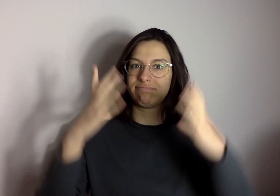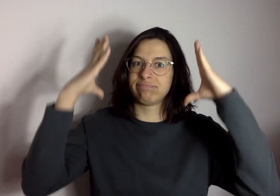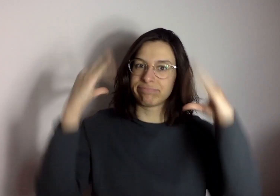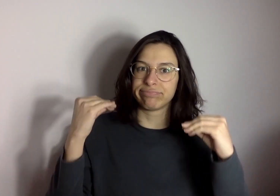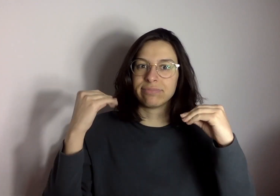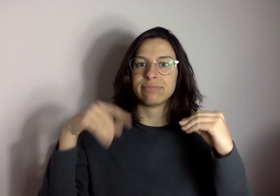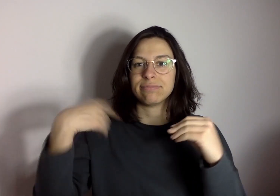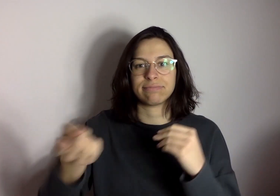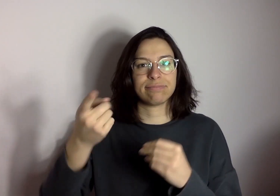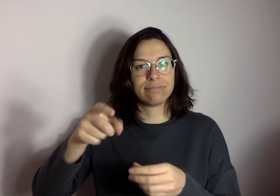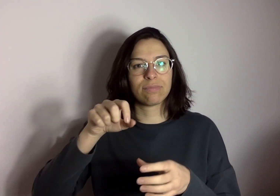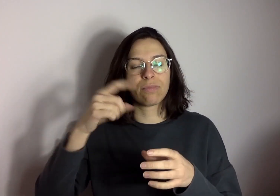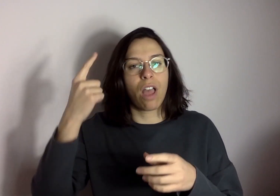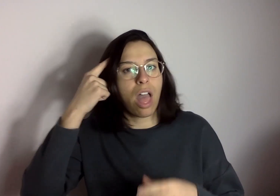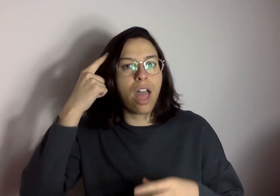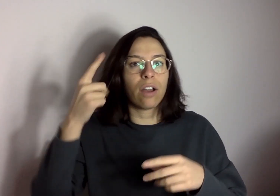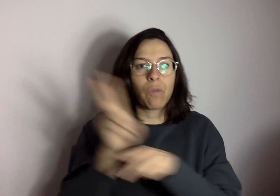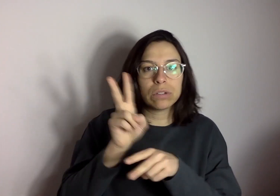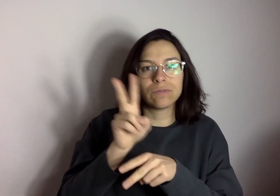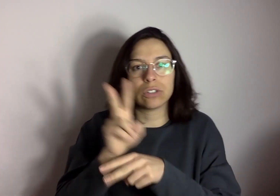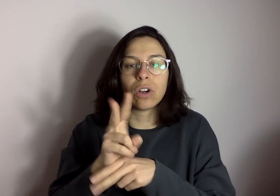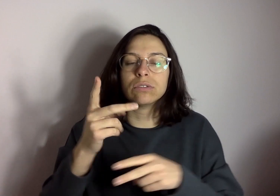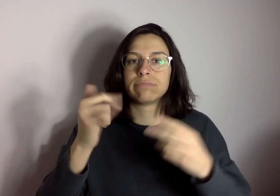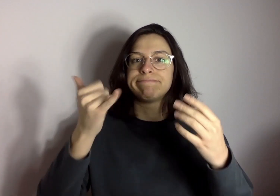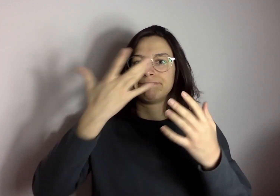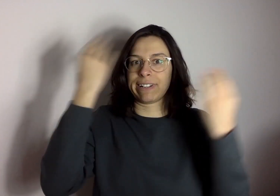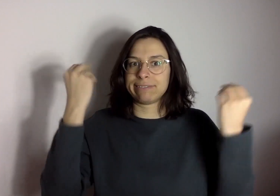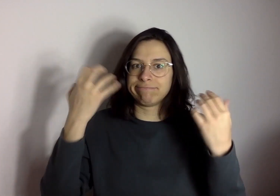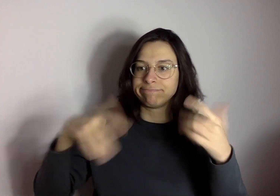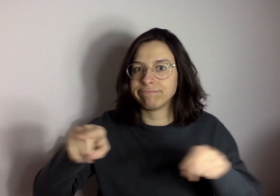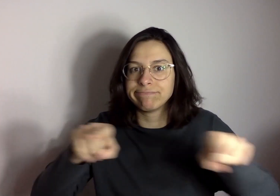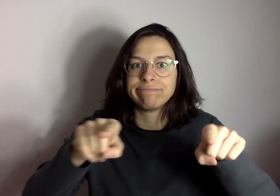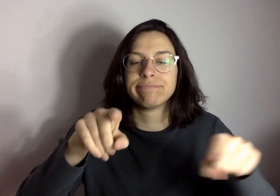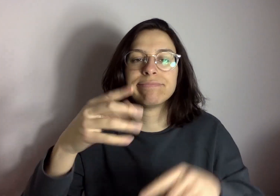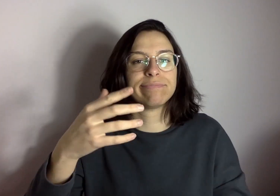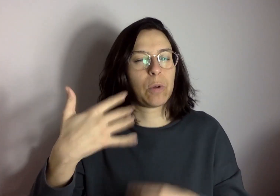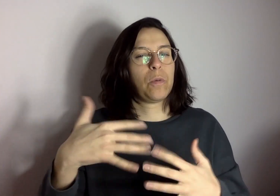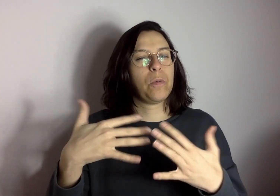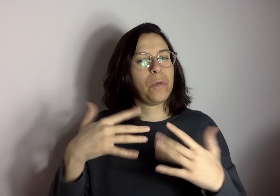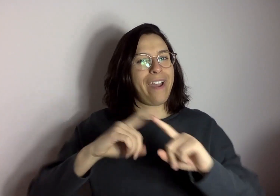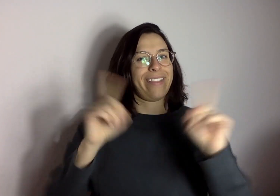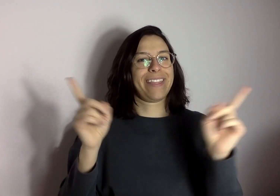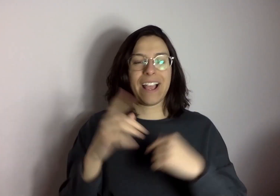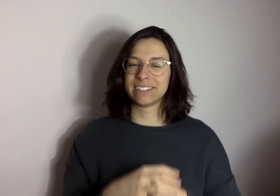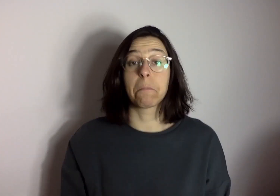Ahhh you went deaf and now you need to control your enviroment more. That must be different.